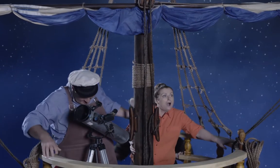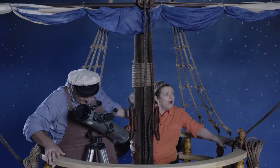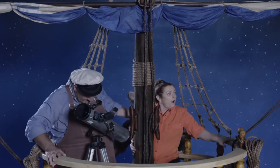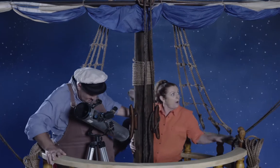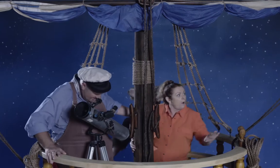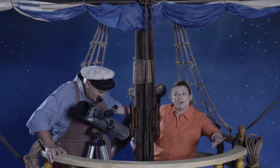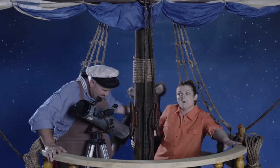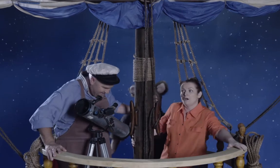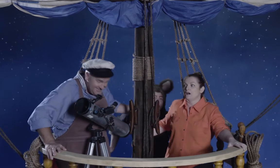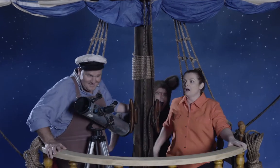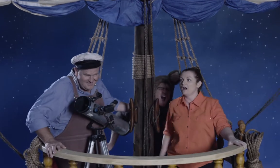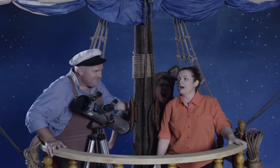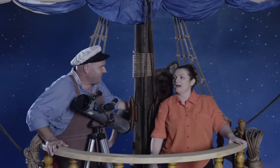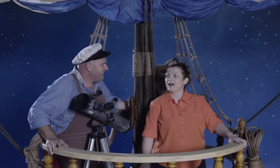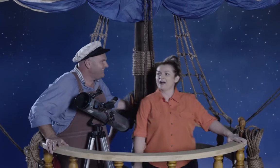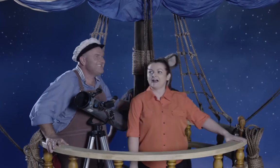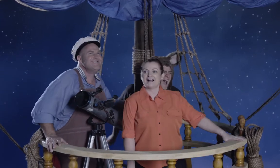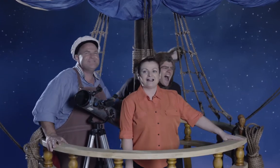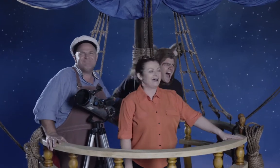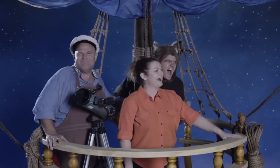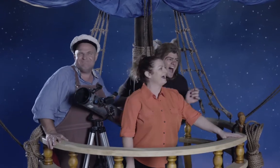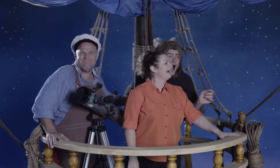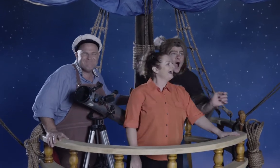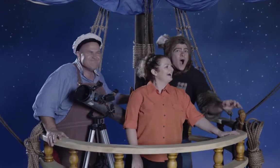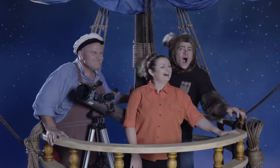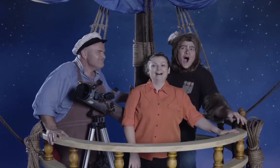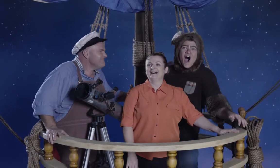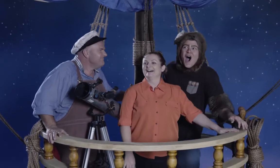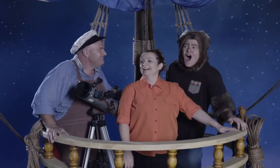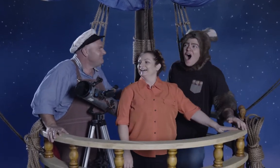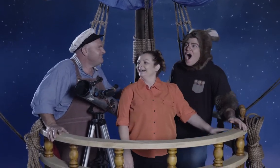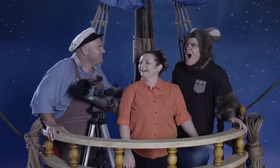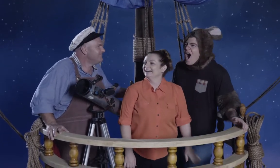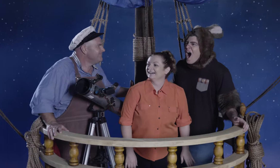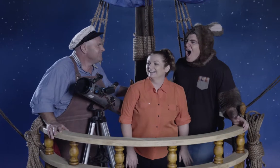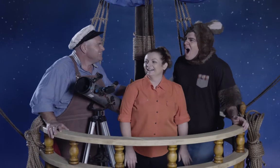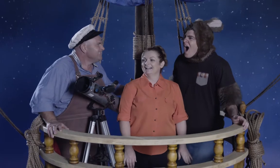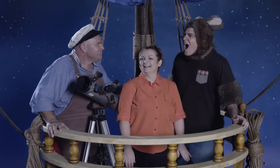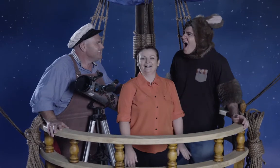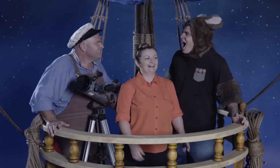Wow! Oh, wow!